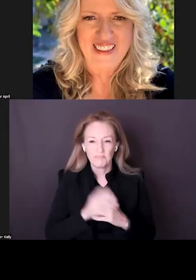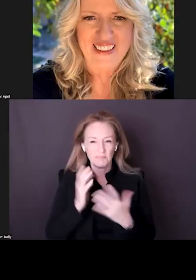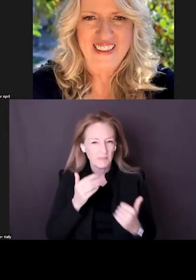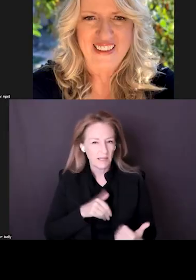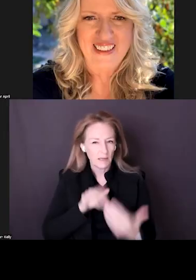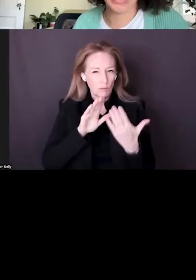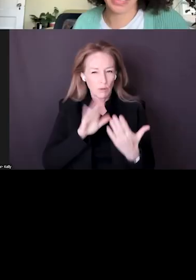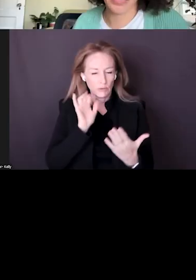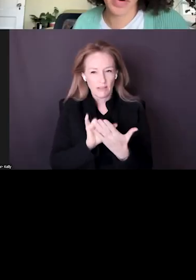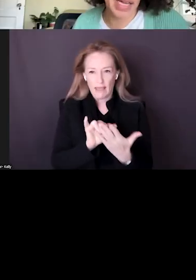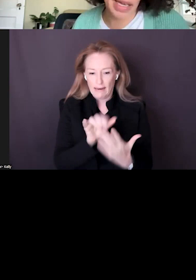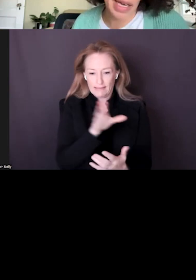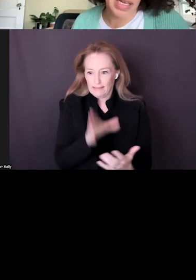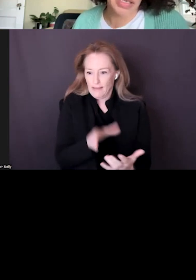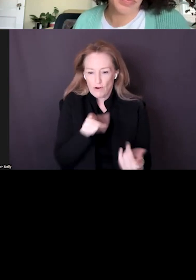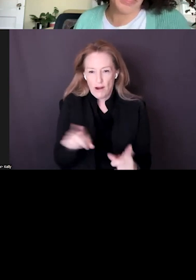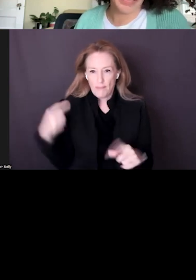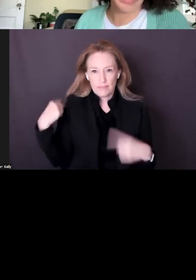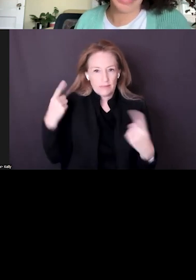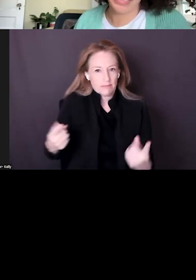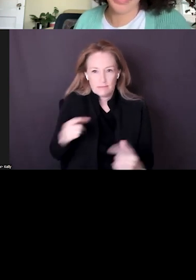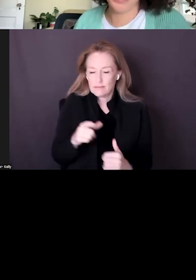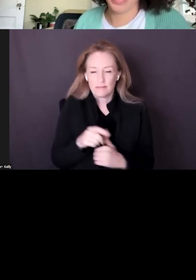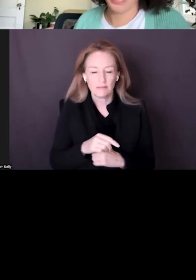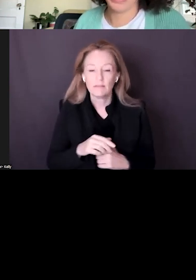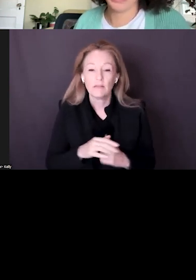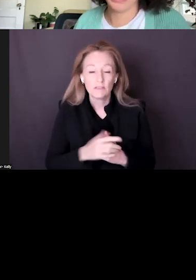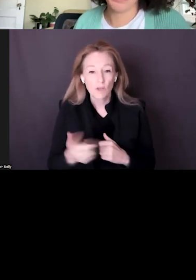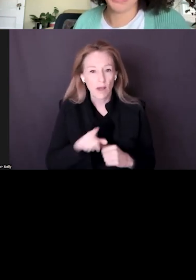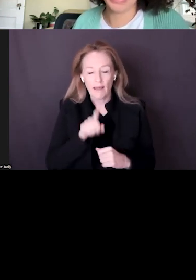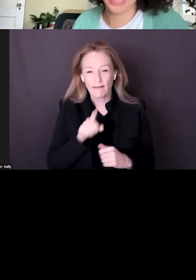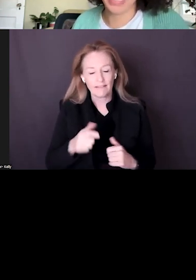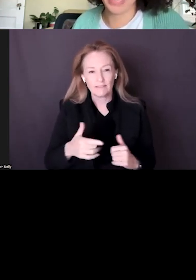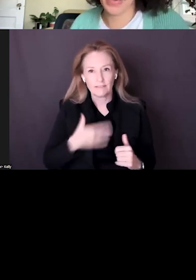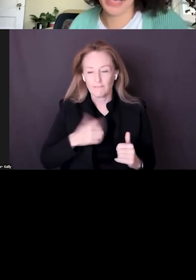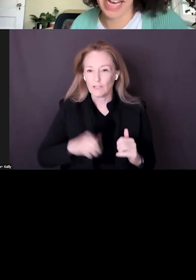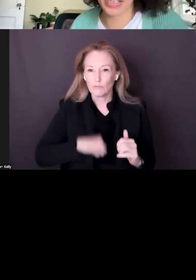EXPERIENCED A LOT OF PRIDE TO BE PART OF THE TIME AND IF YOU HAVE